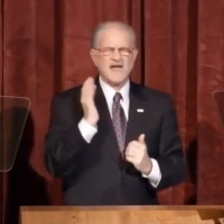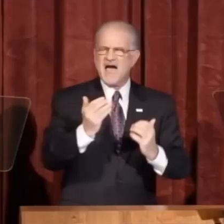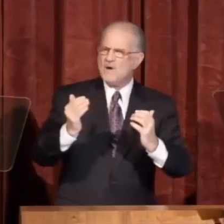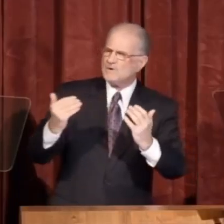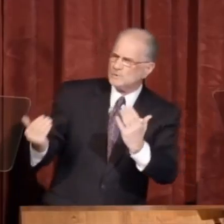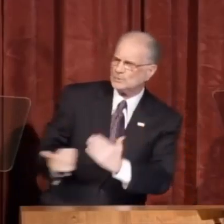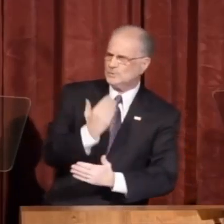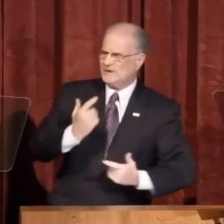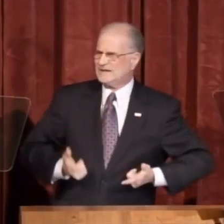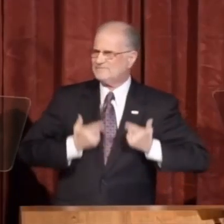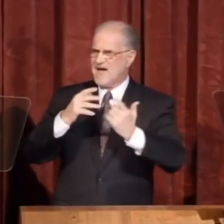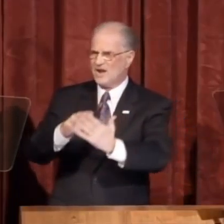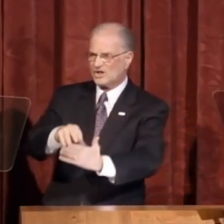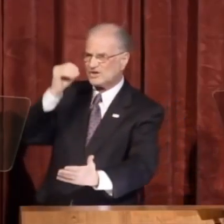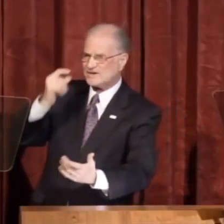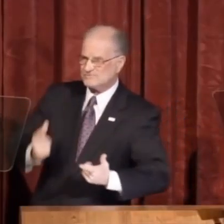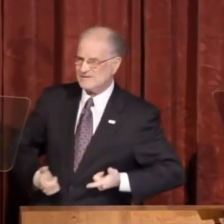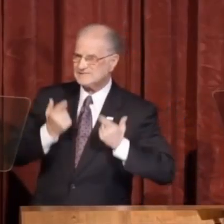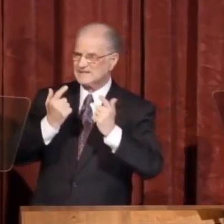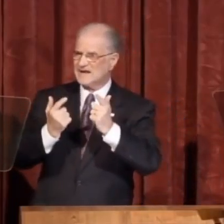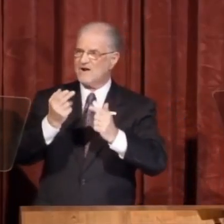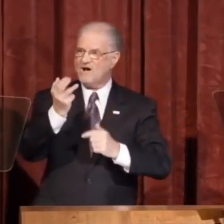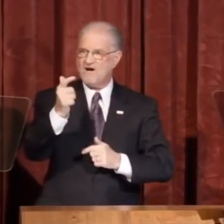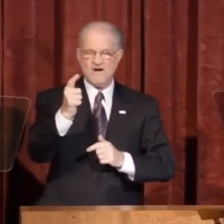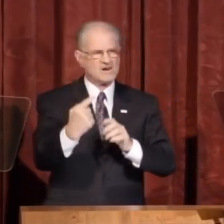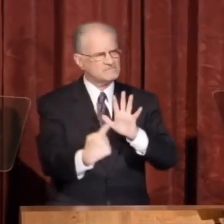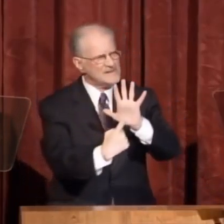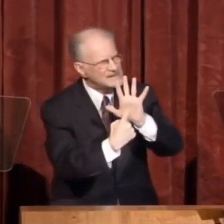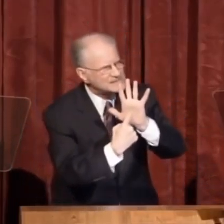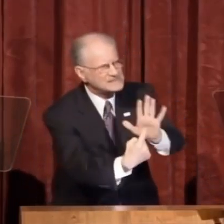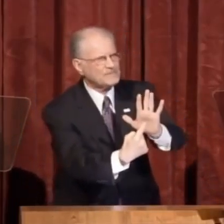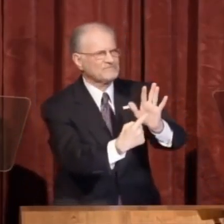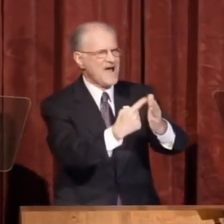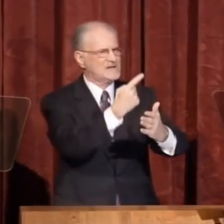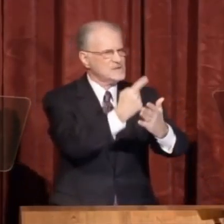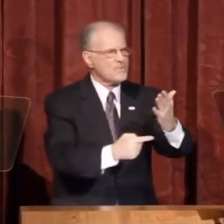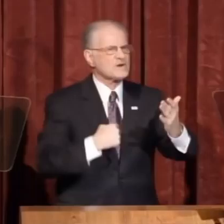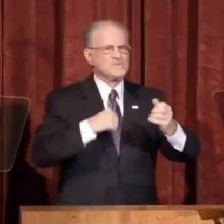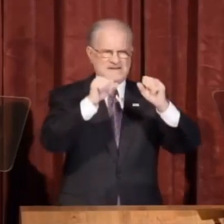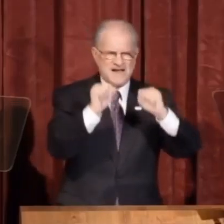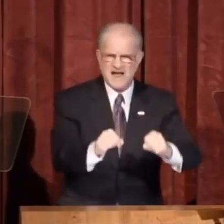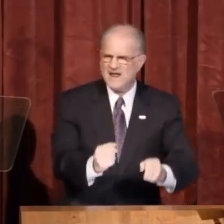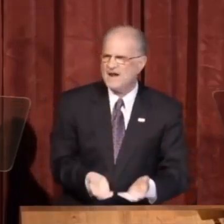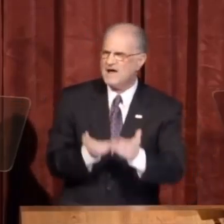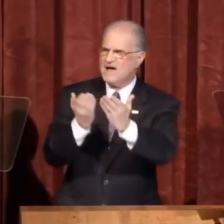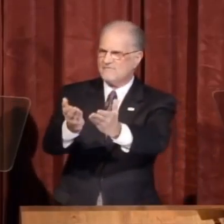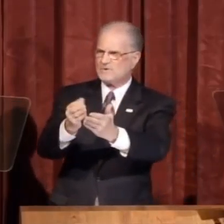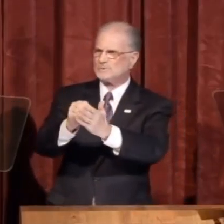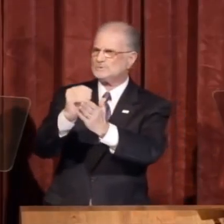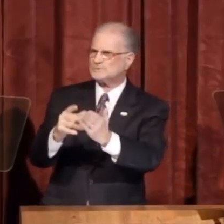a masters of architecture program. It is possible to enter many of those programs